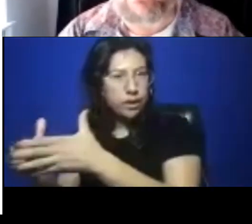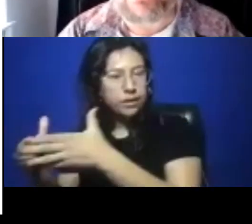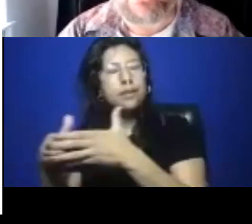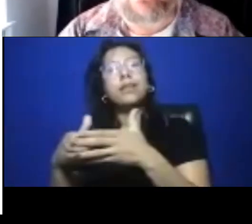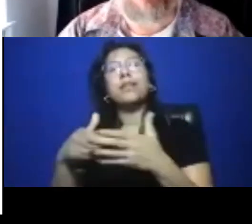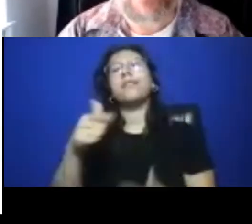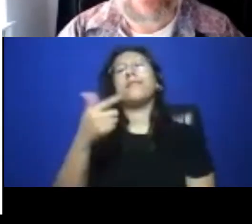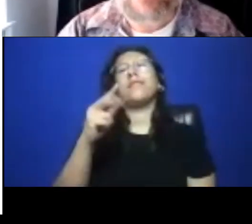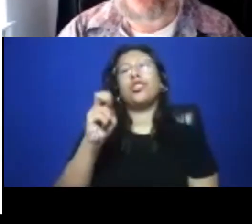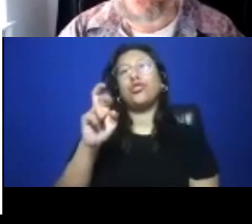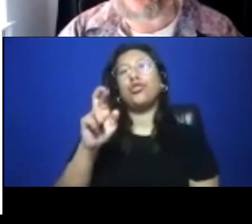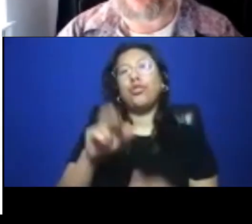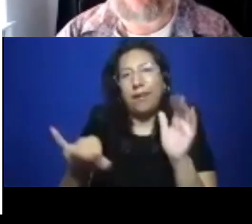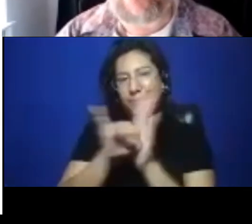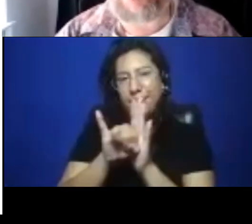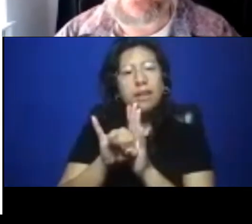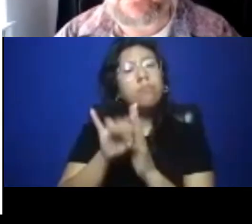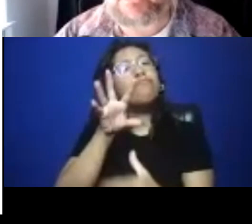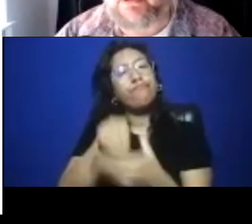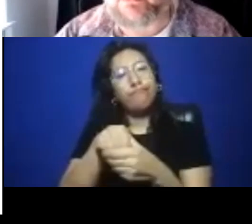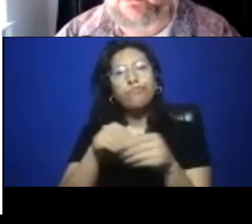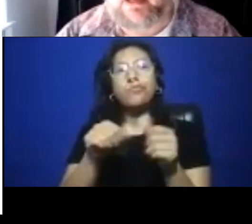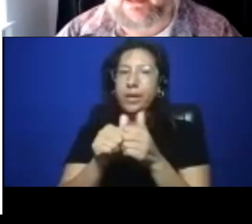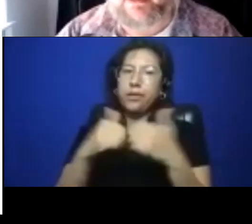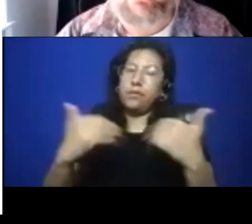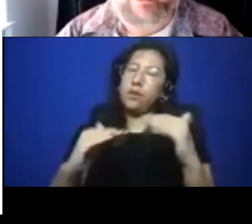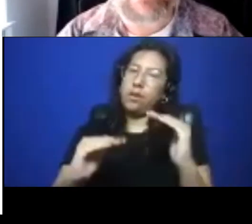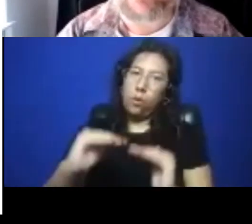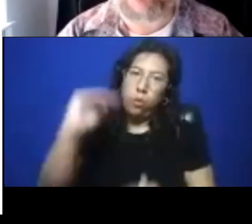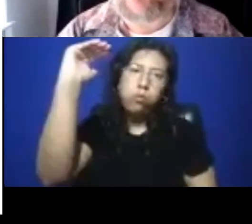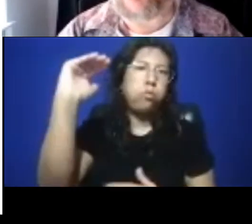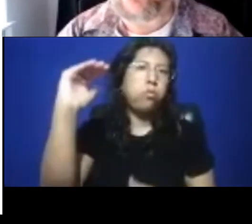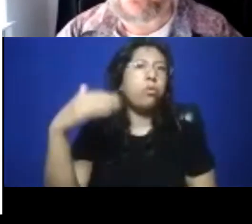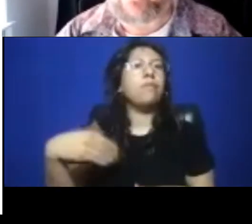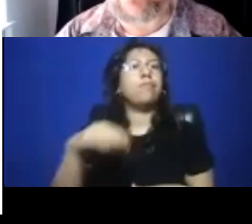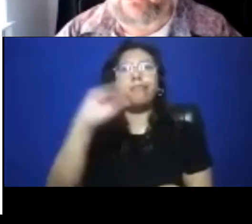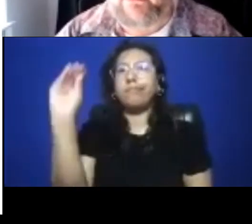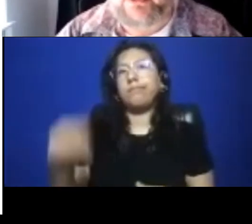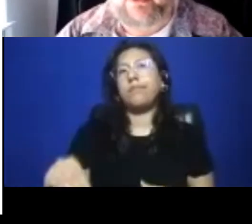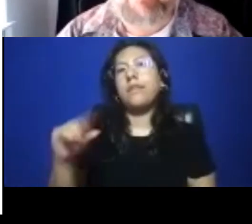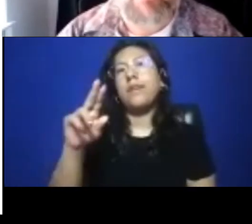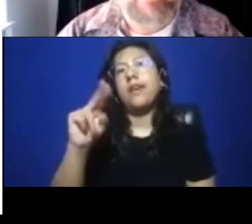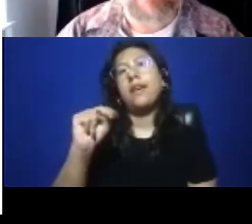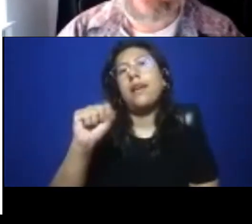also engaged in fairly substantially high rates of non-suicidal self injury.